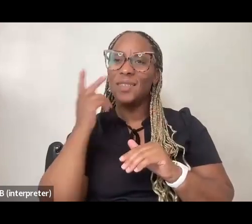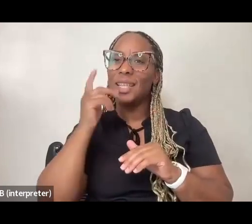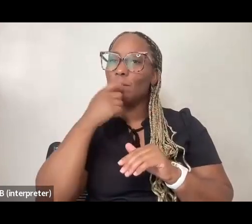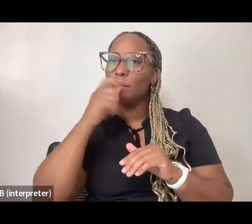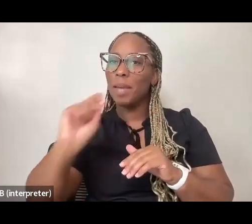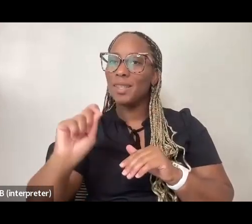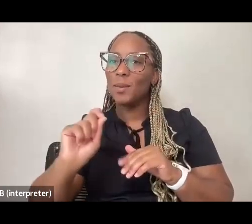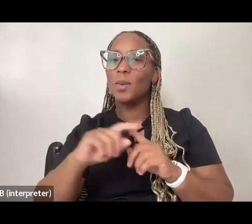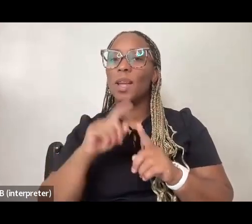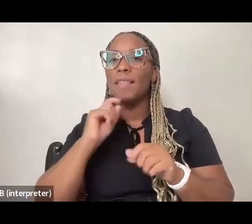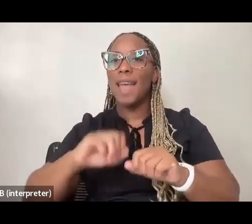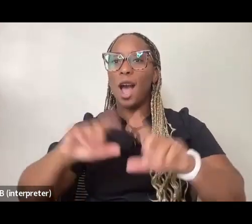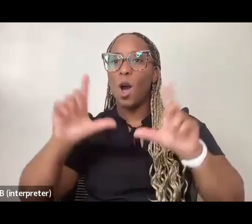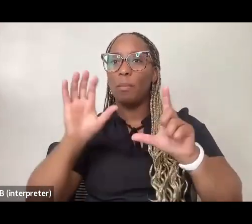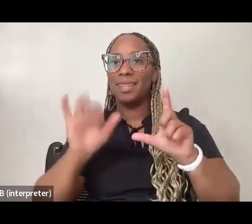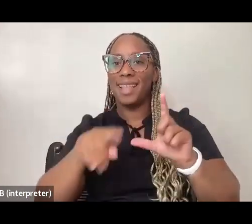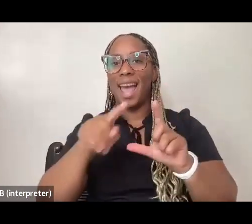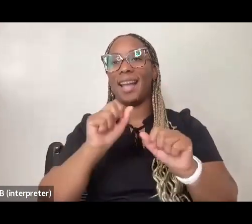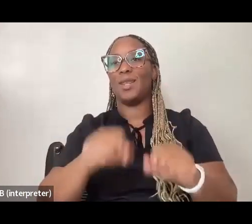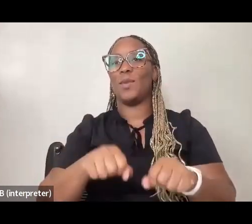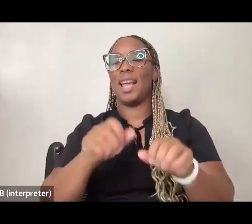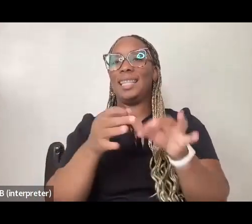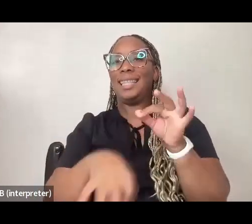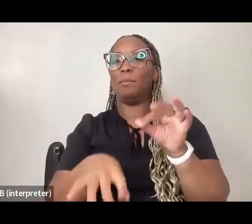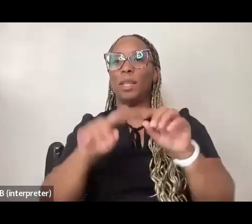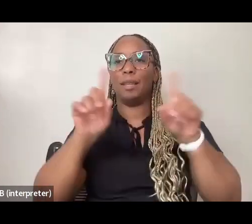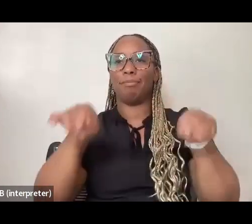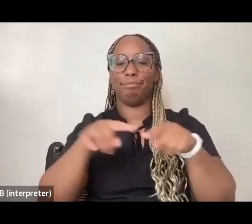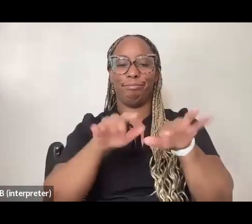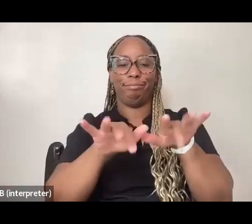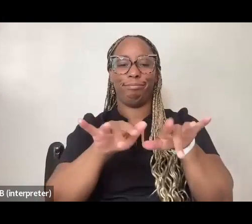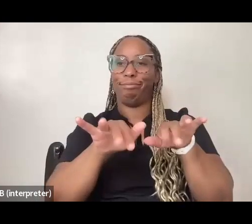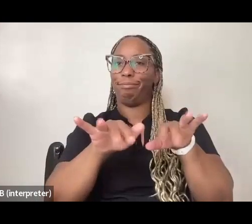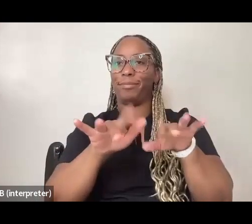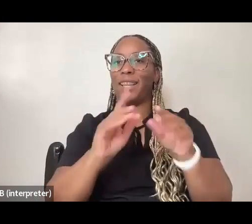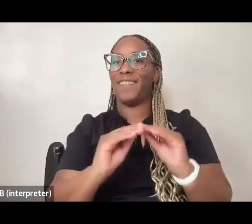This opens that segment of the transcript in the simple editable box inside the transcript feature.